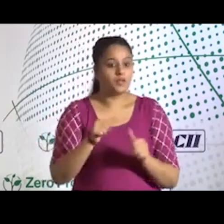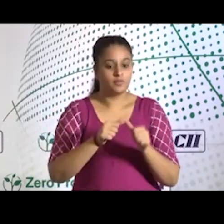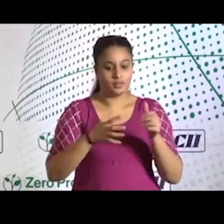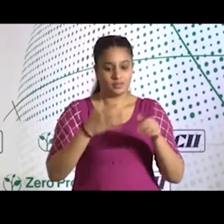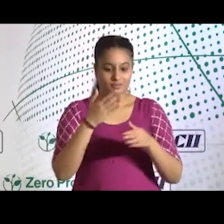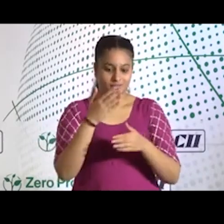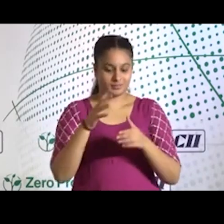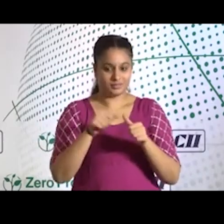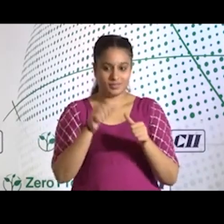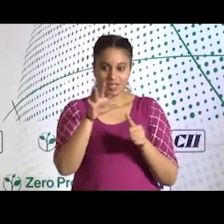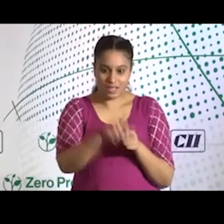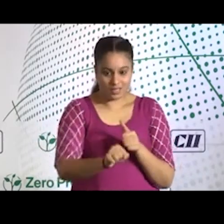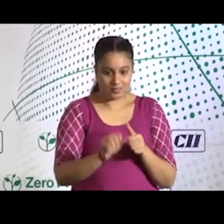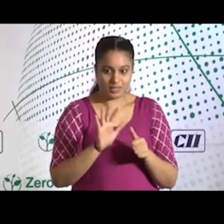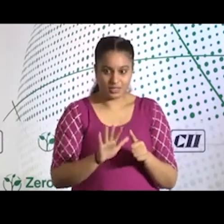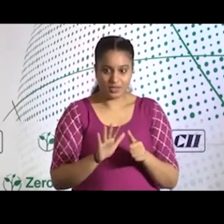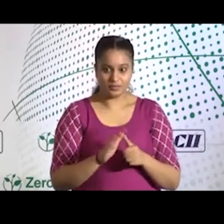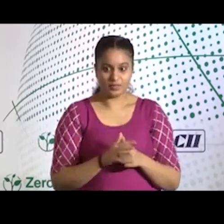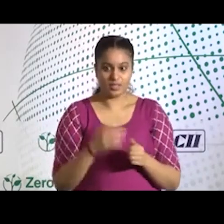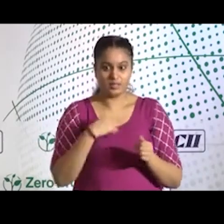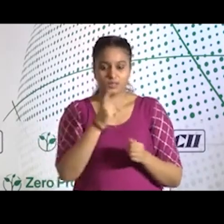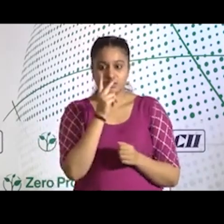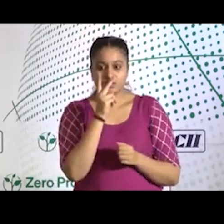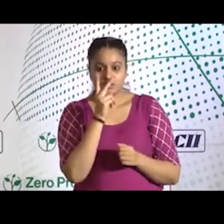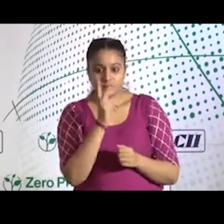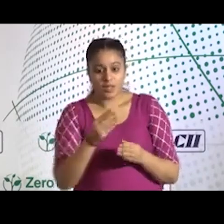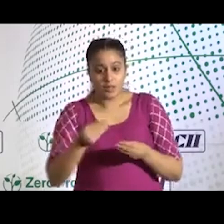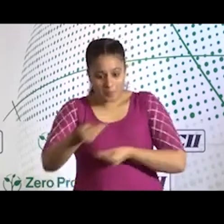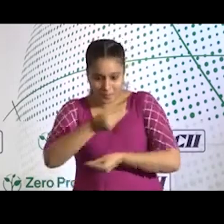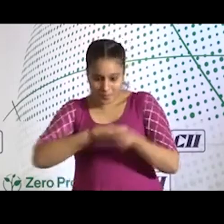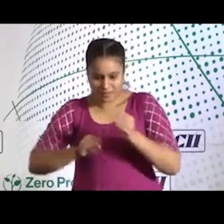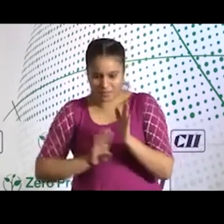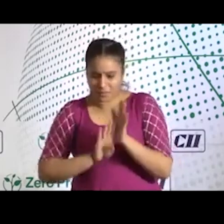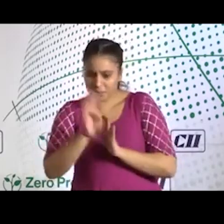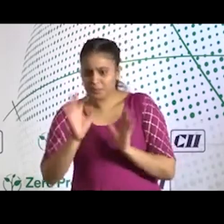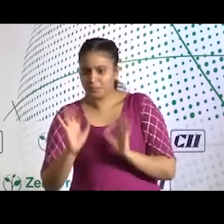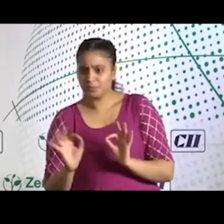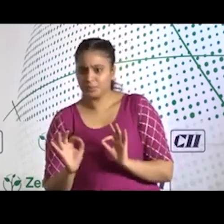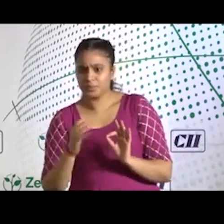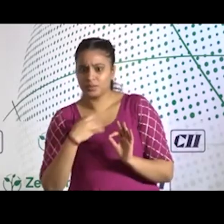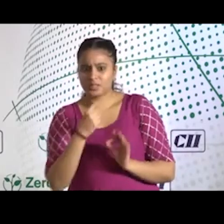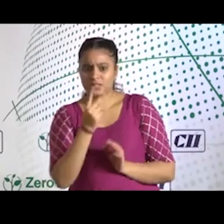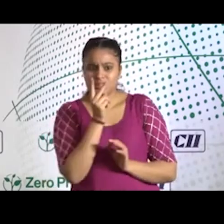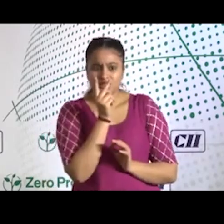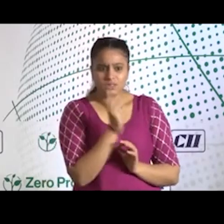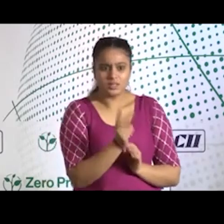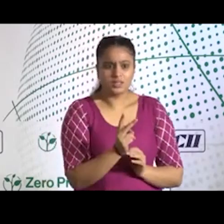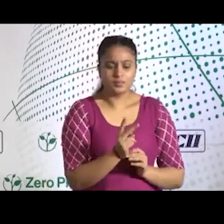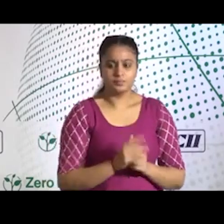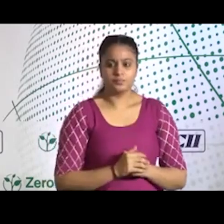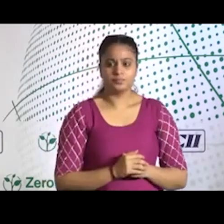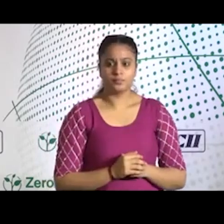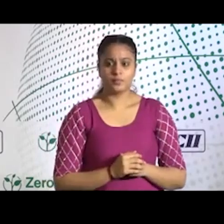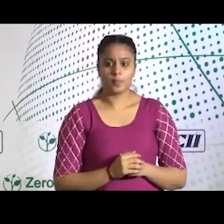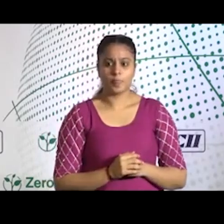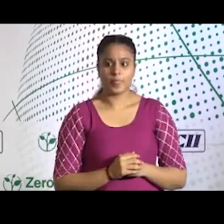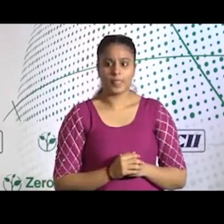I don't see this market not growing. I don't see a full, seamless experience